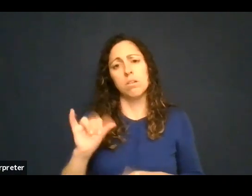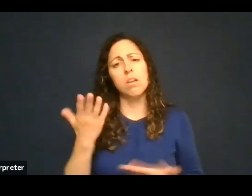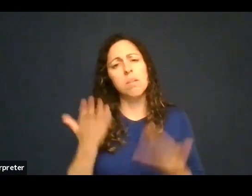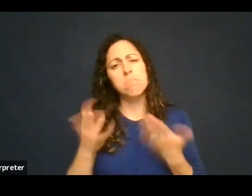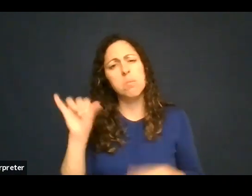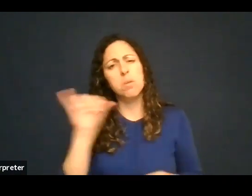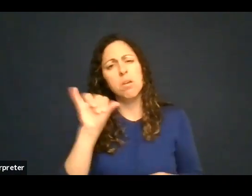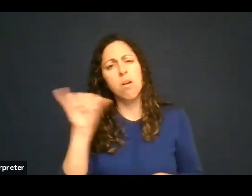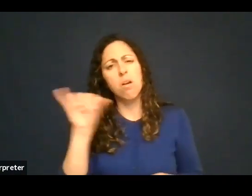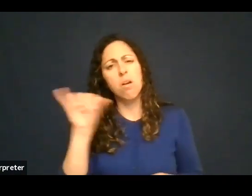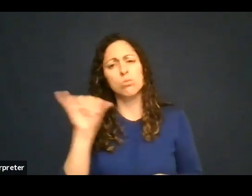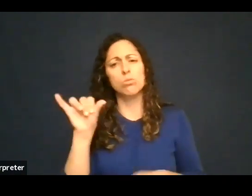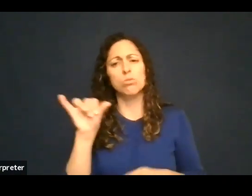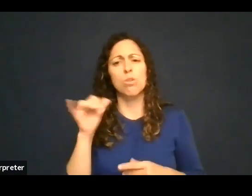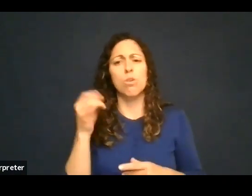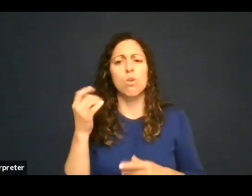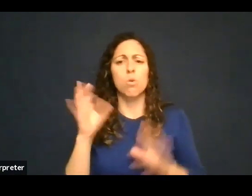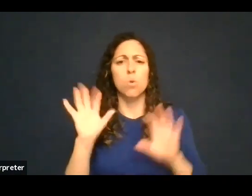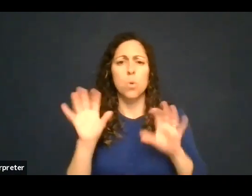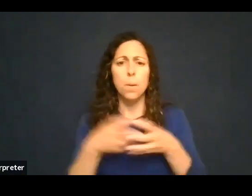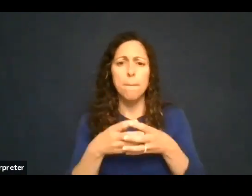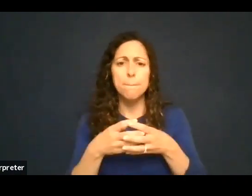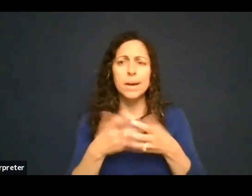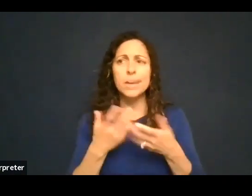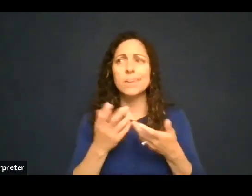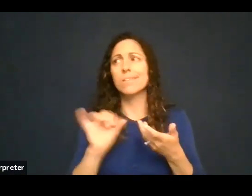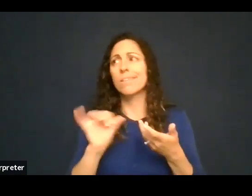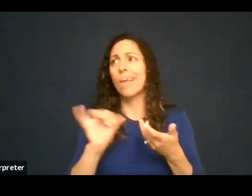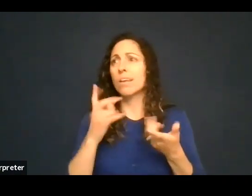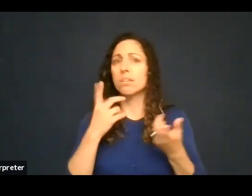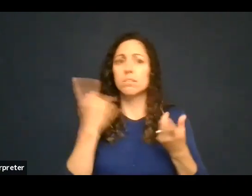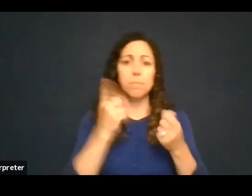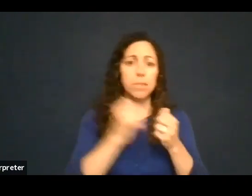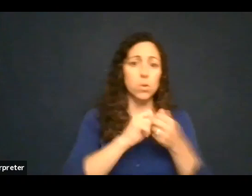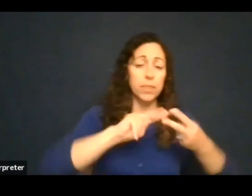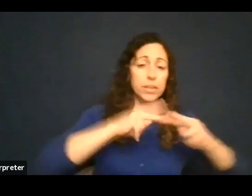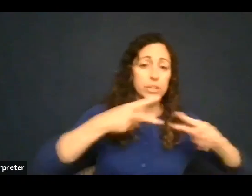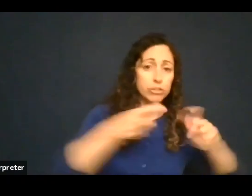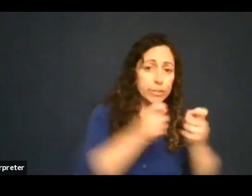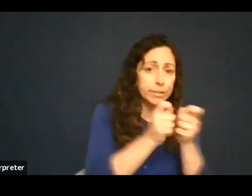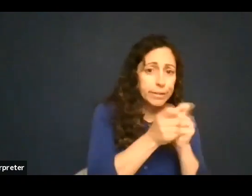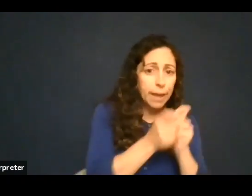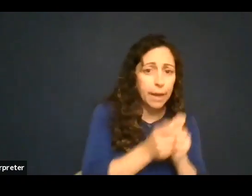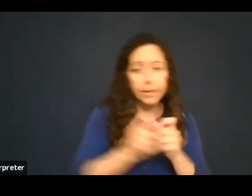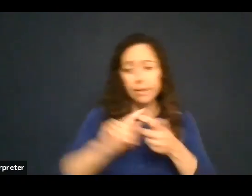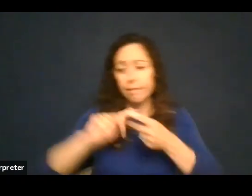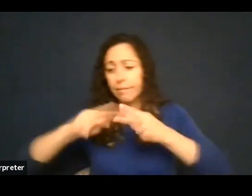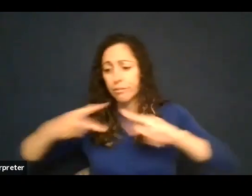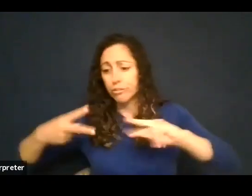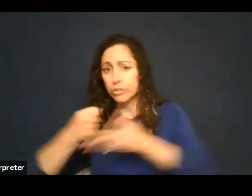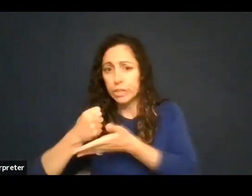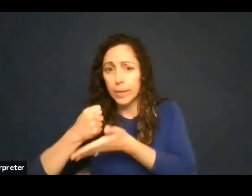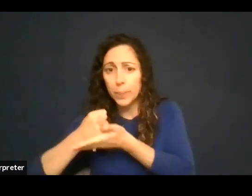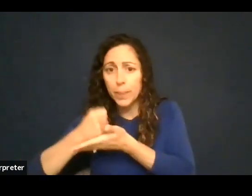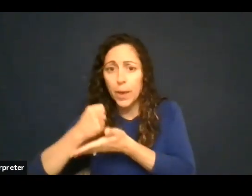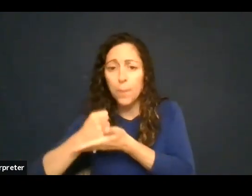There may be a scenario where with gene editing or with a gene therapy, gene augmentations therapy, there may be a partial benefit.